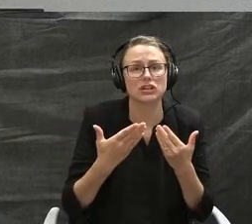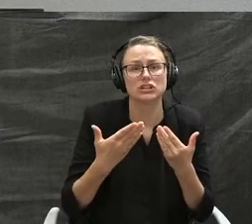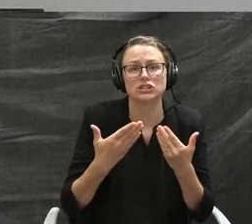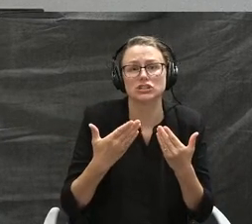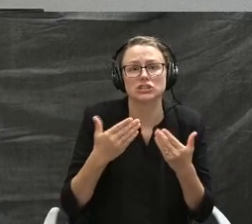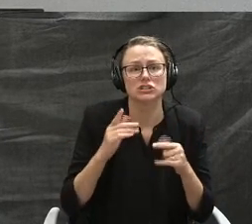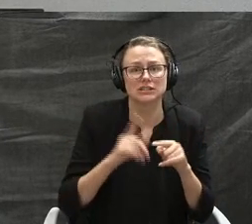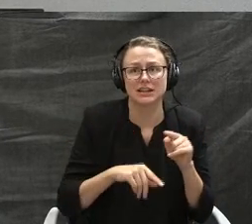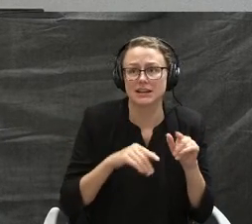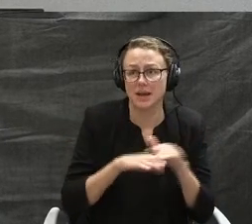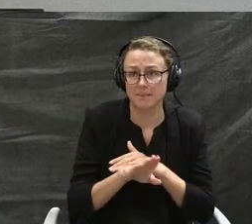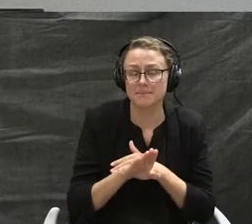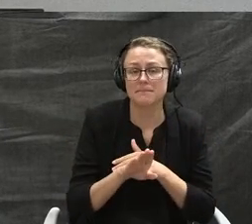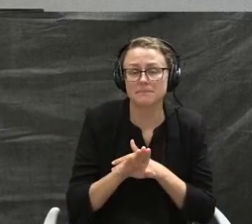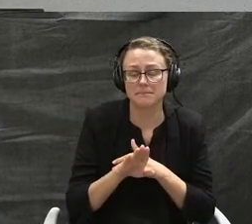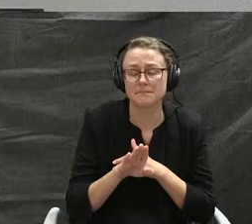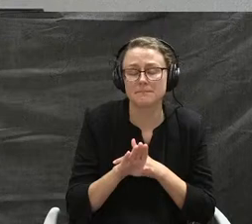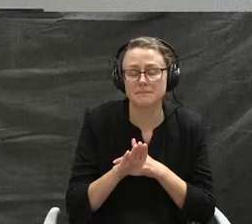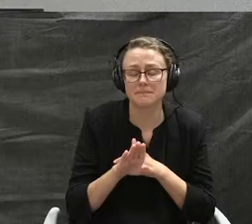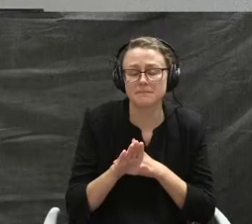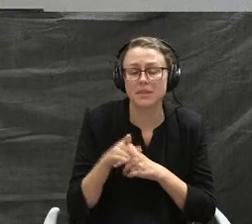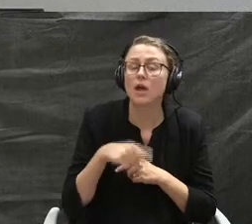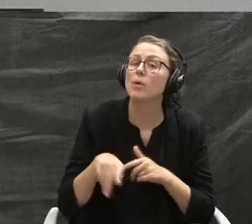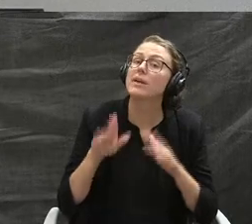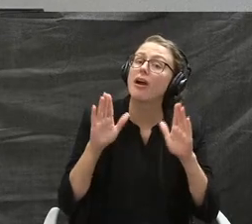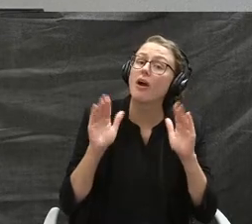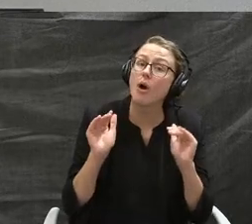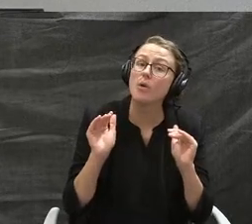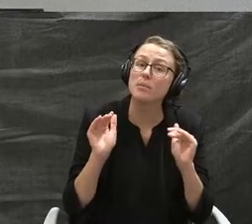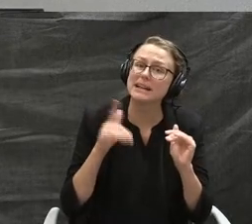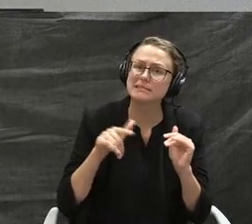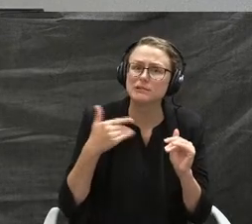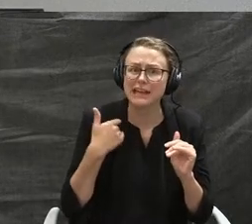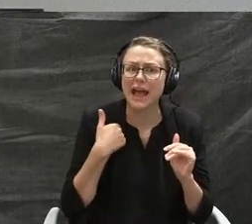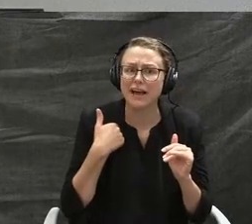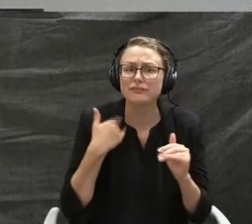We're hoping that we have a pretty good match of the of the